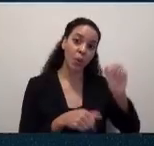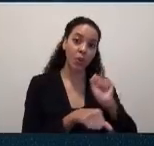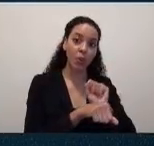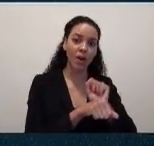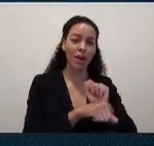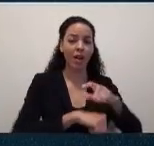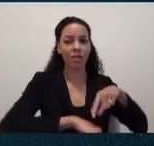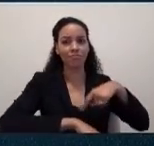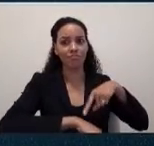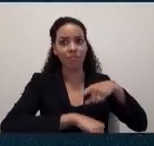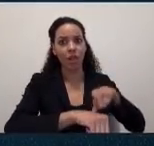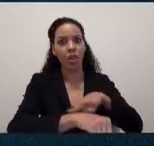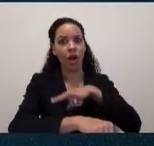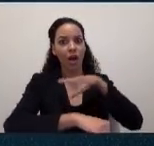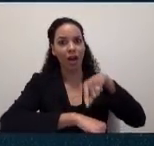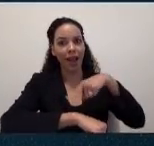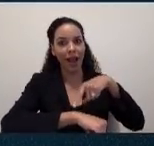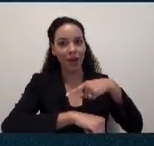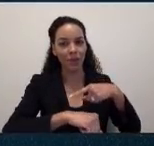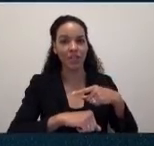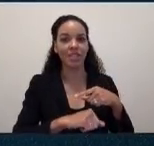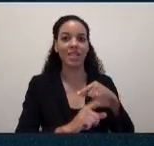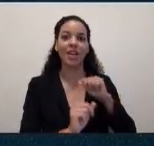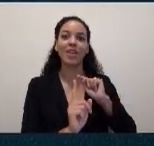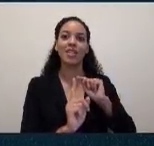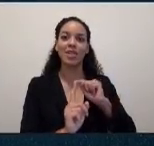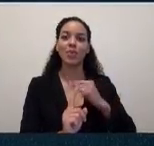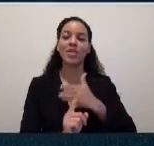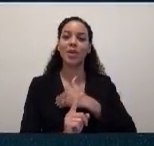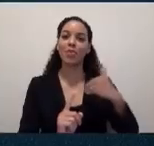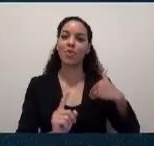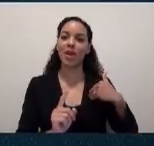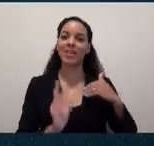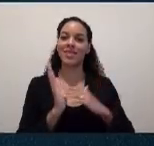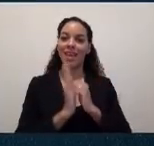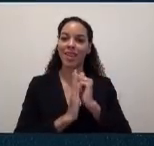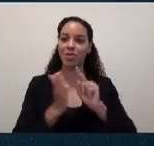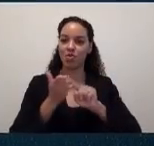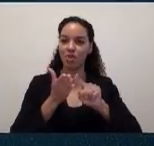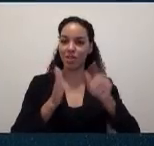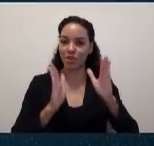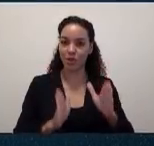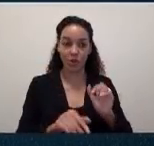You see, my mother was a breast cancer researcher, and she had two goals in her life.